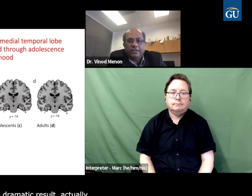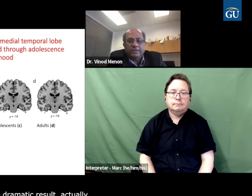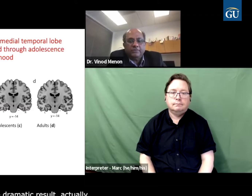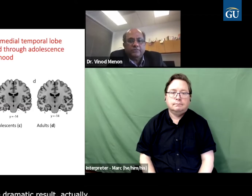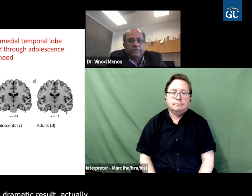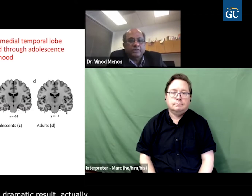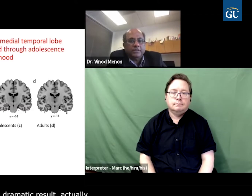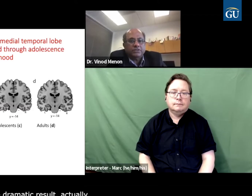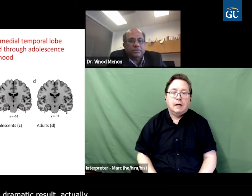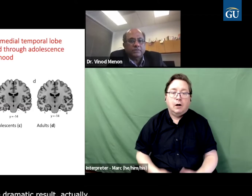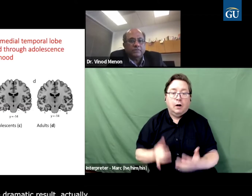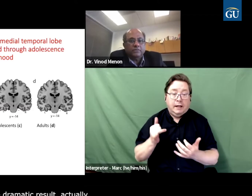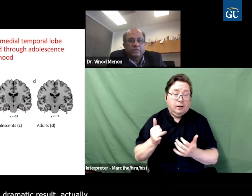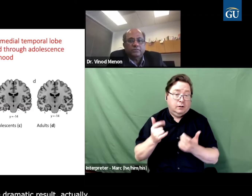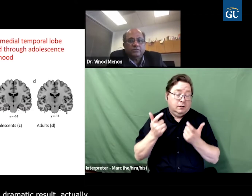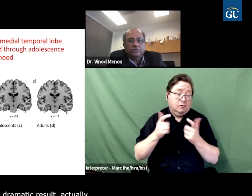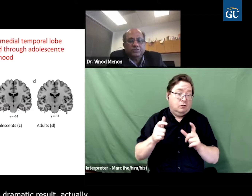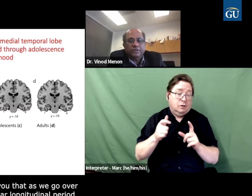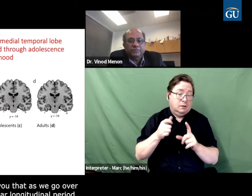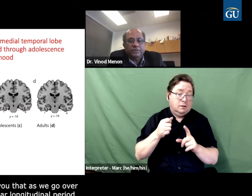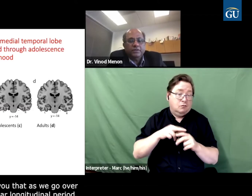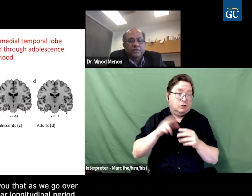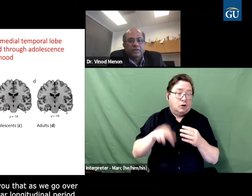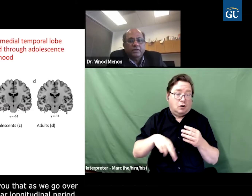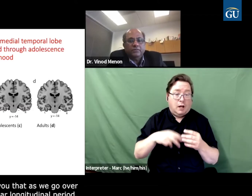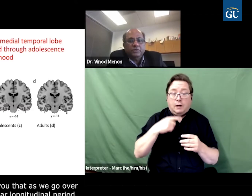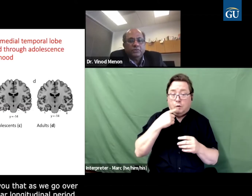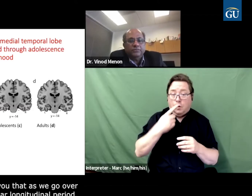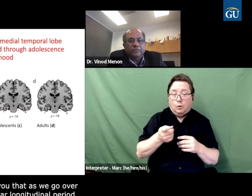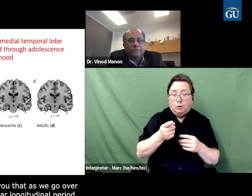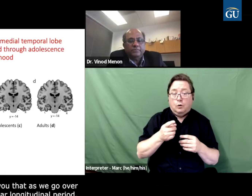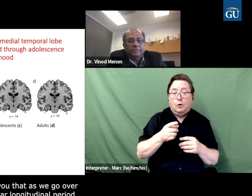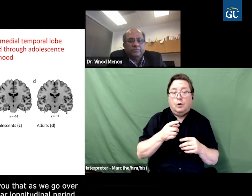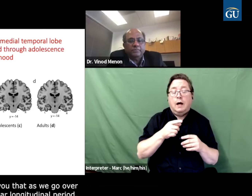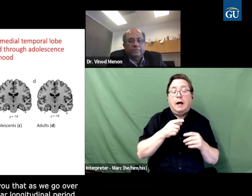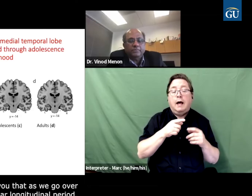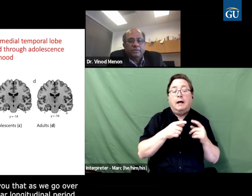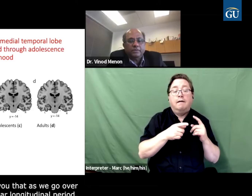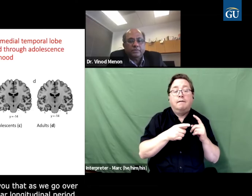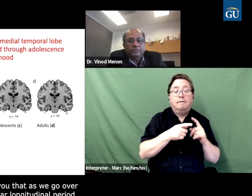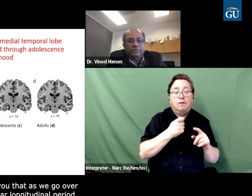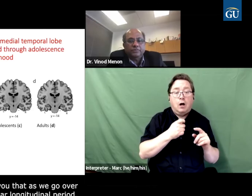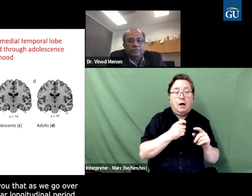now here's the dramatic result actually